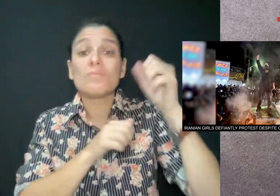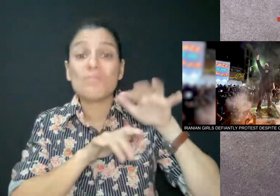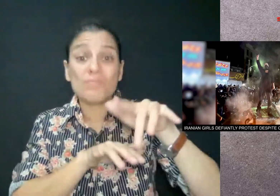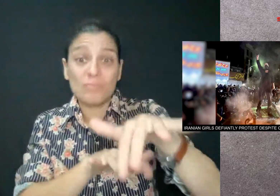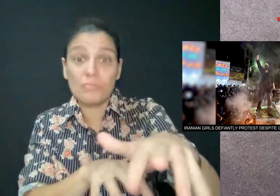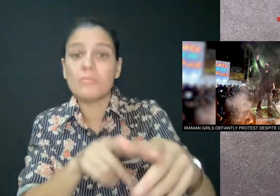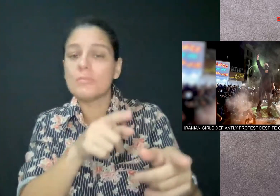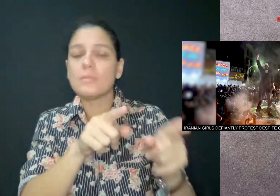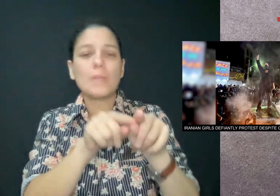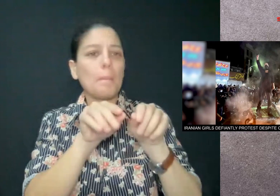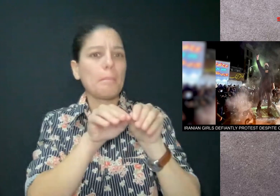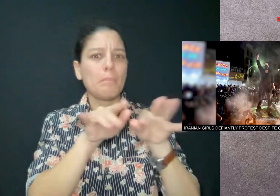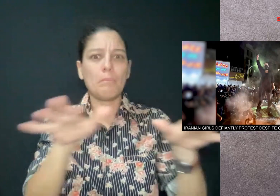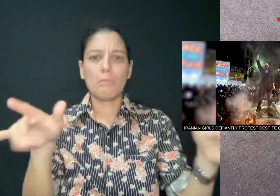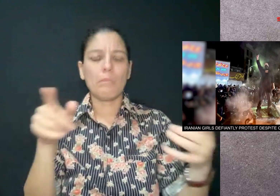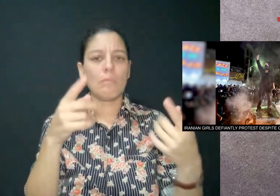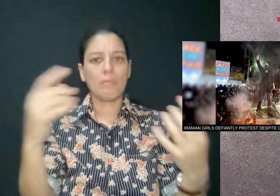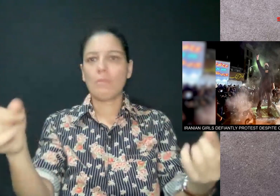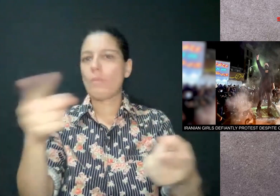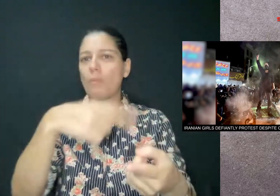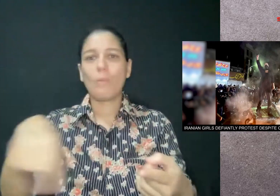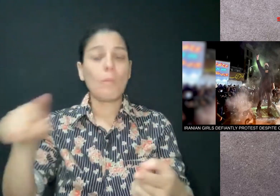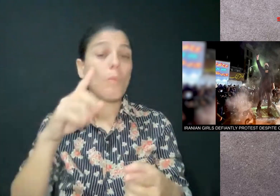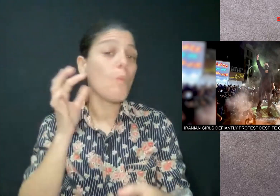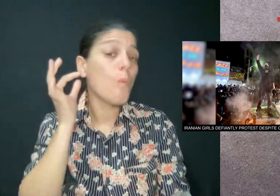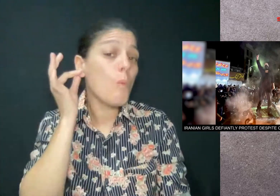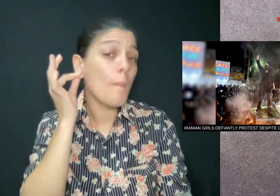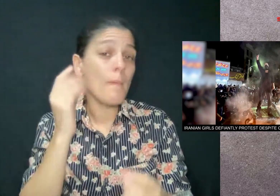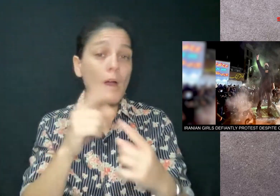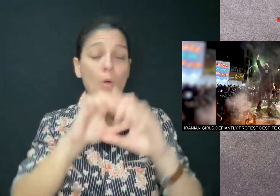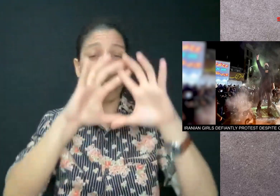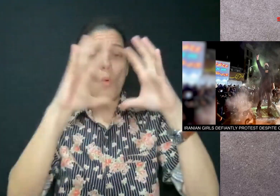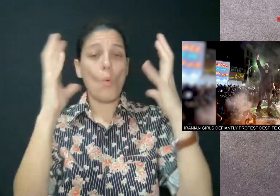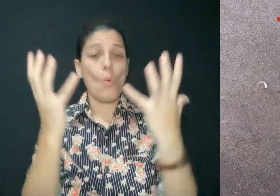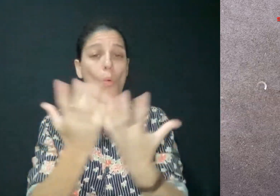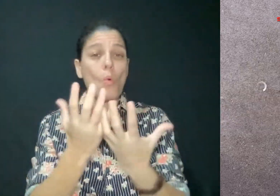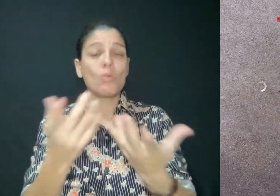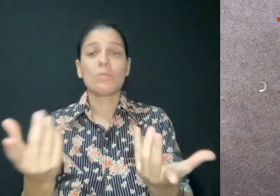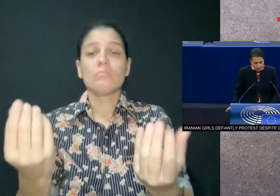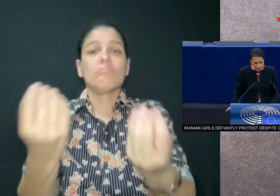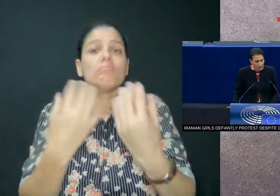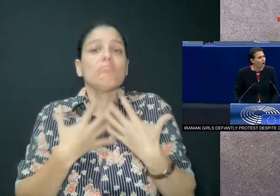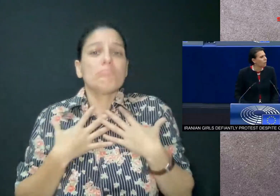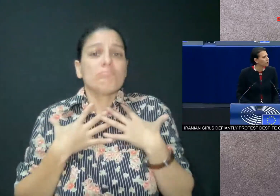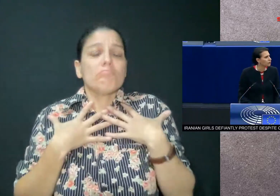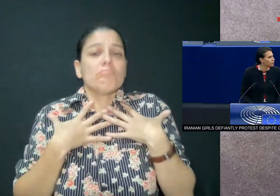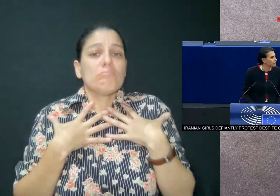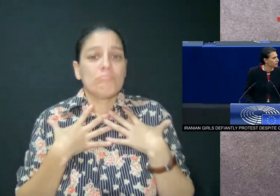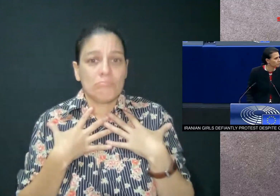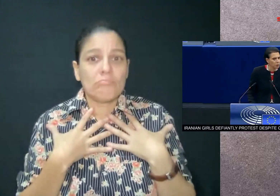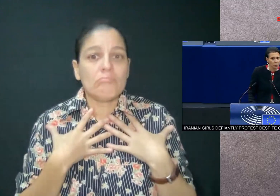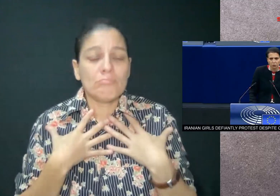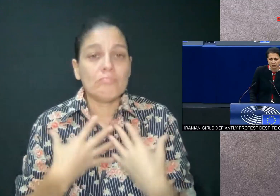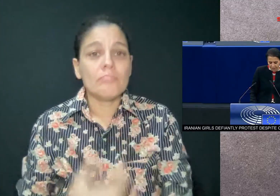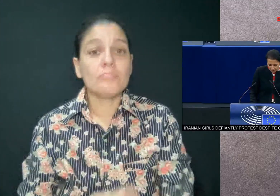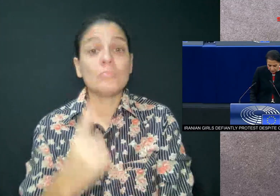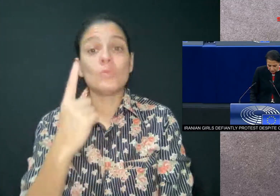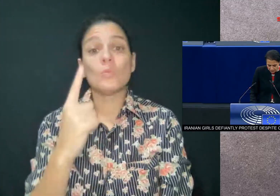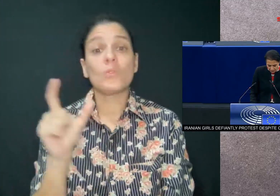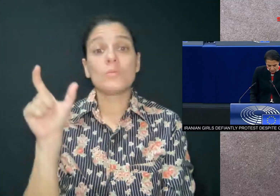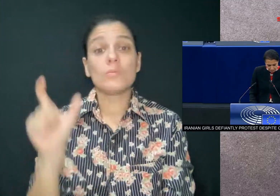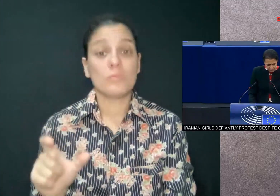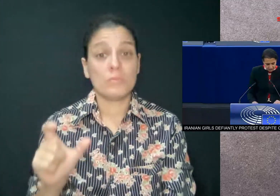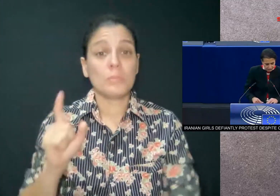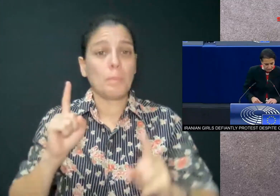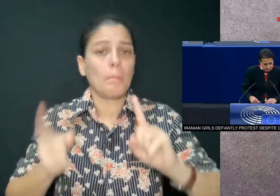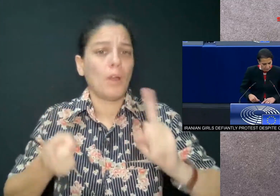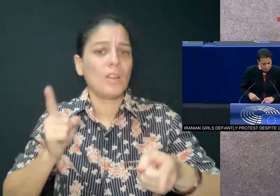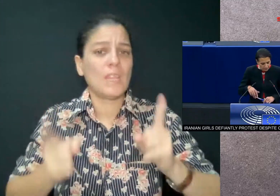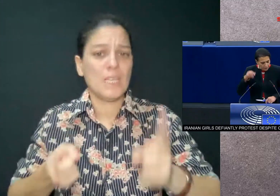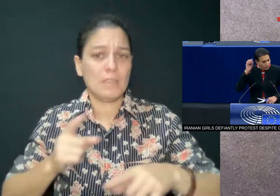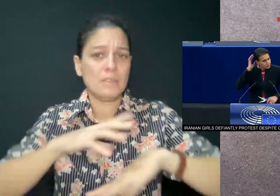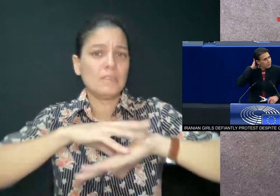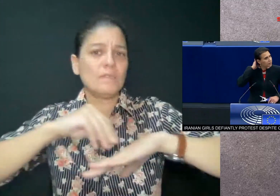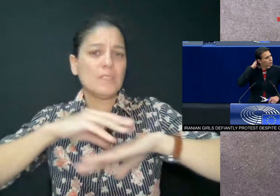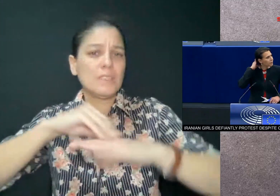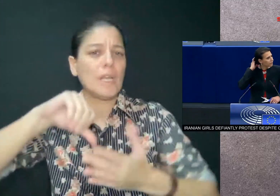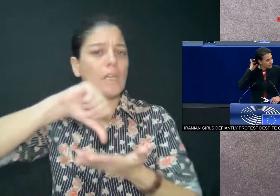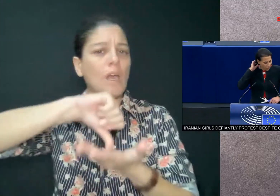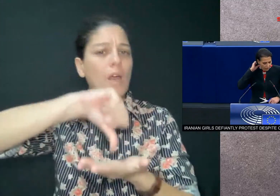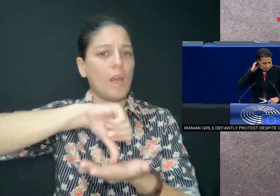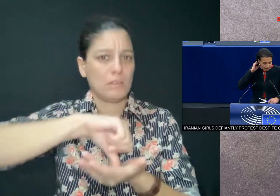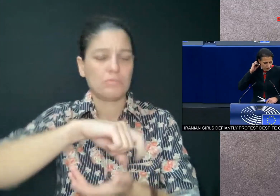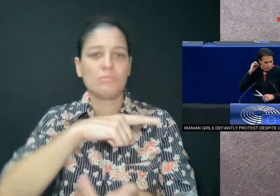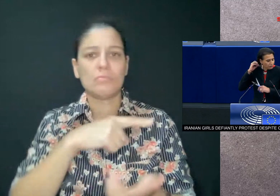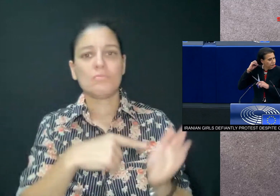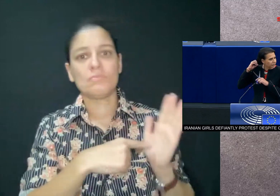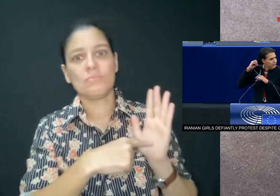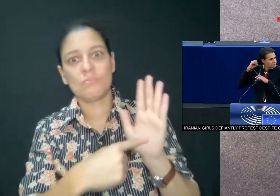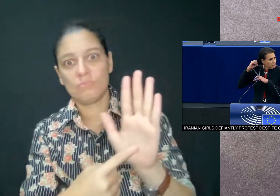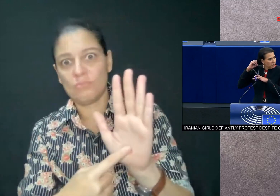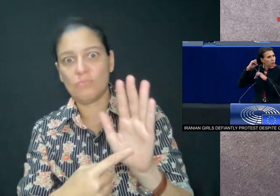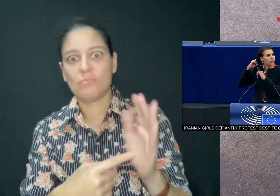have even inspired women around the world a Swedish Iraqi politician dramatically cut